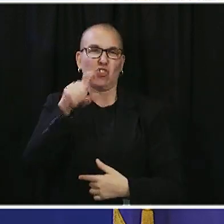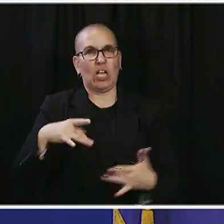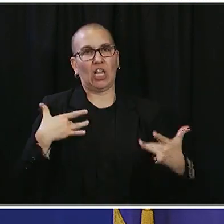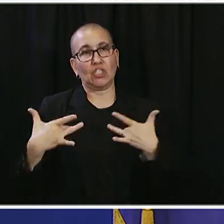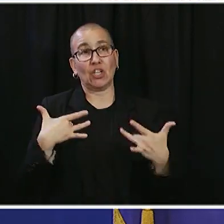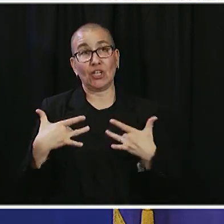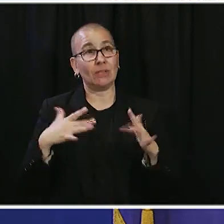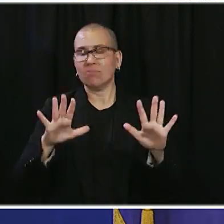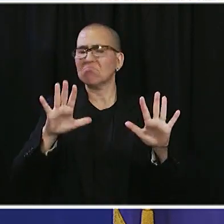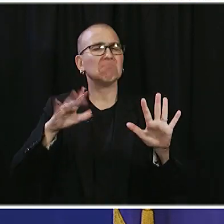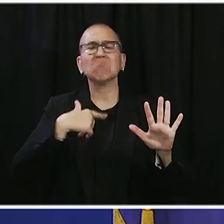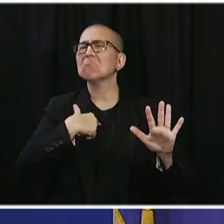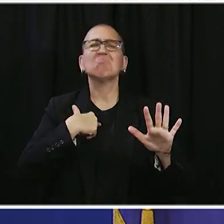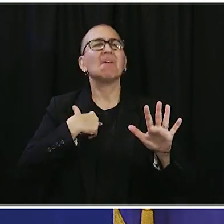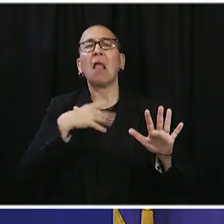AND I DON'T PUT THESE STORIES